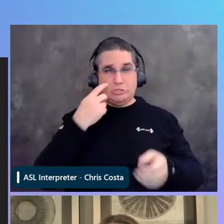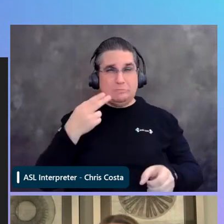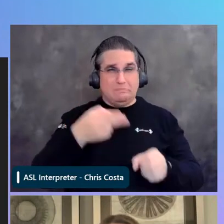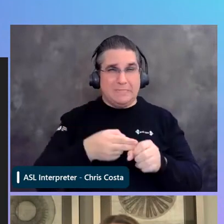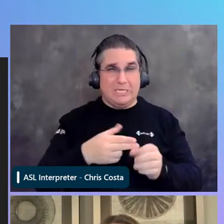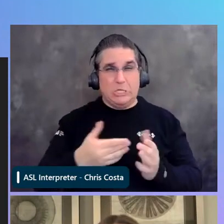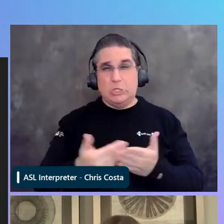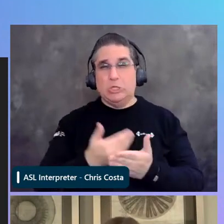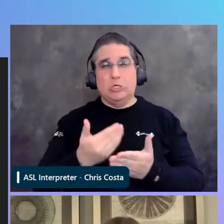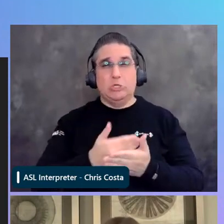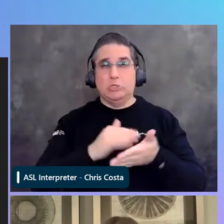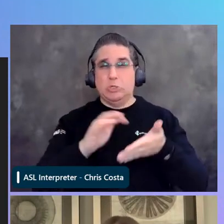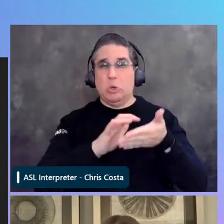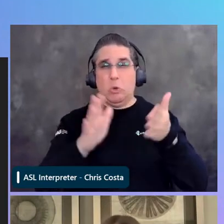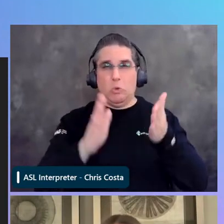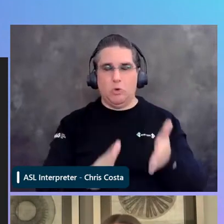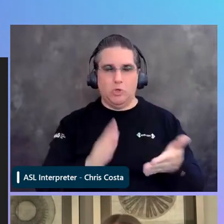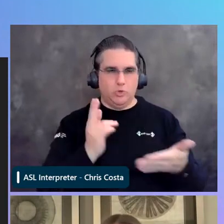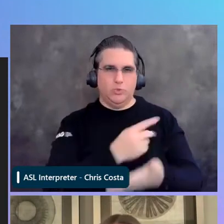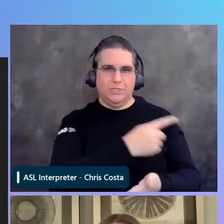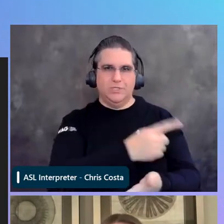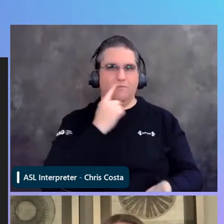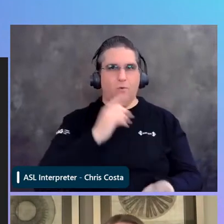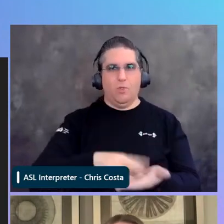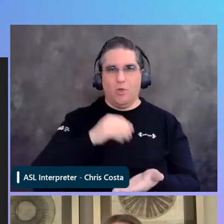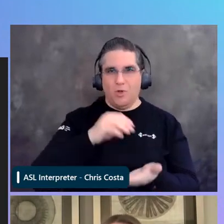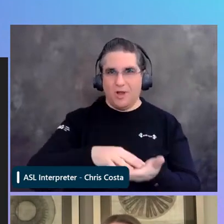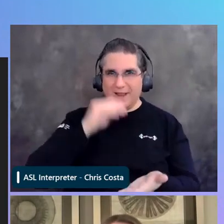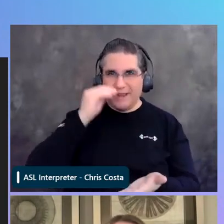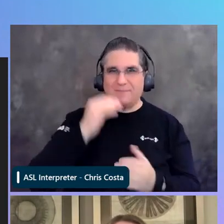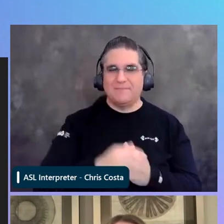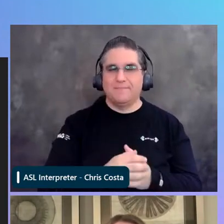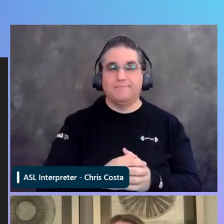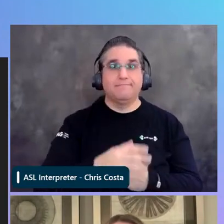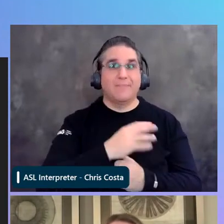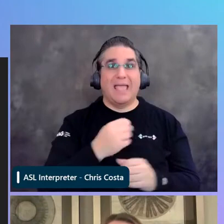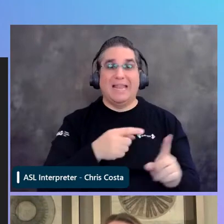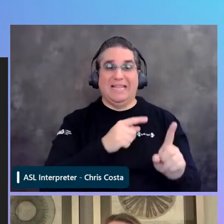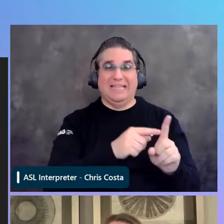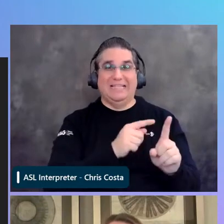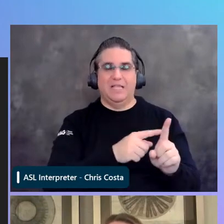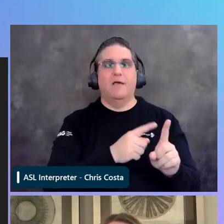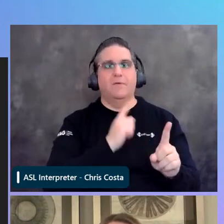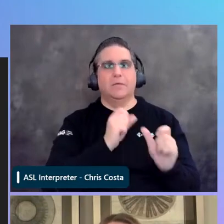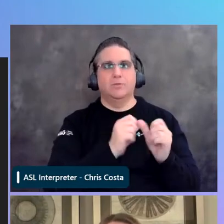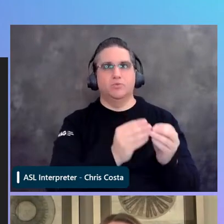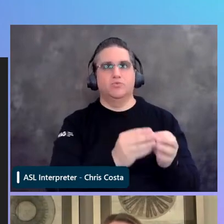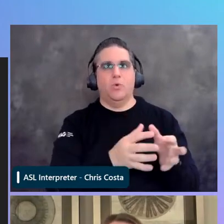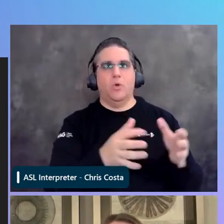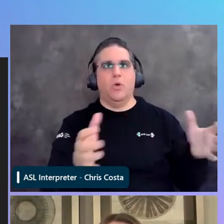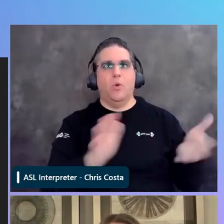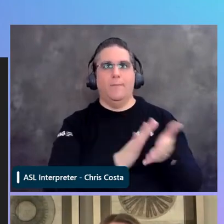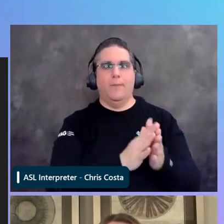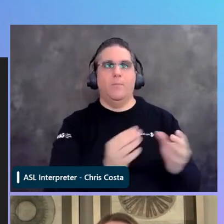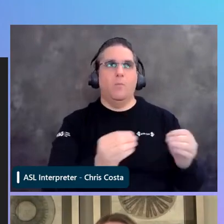related to that, it is also itself an ever growing and learning resource for